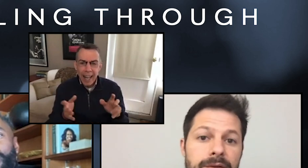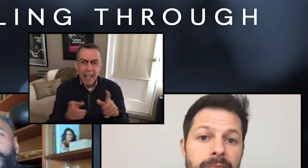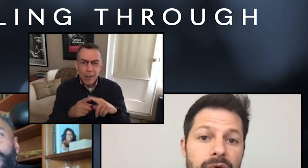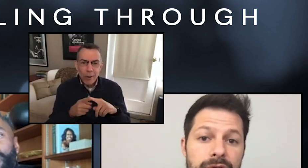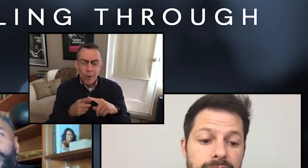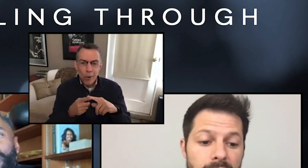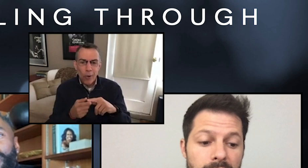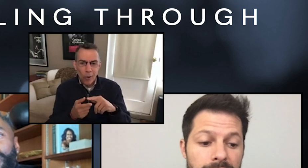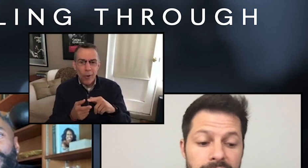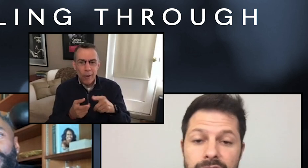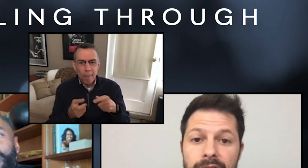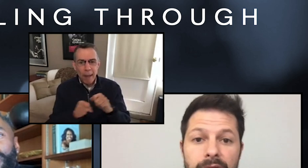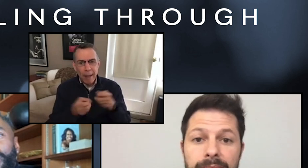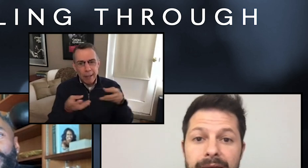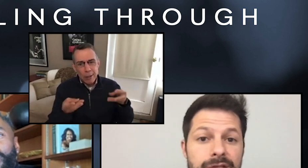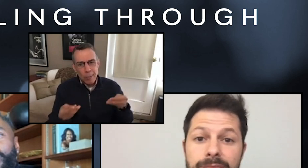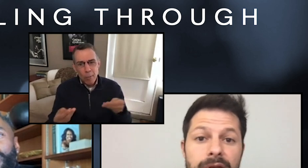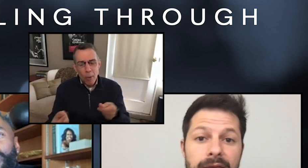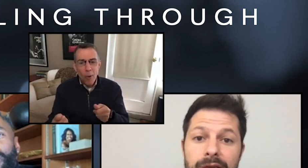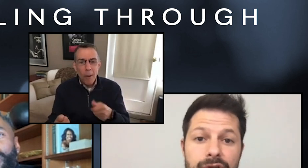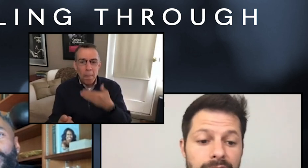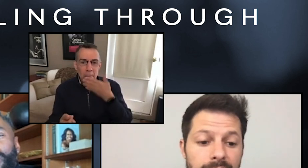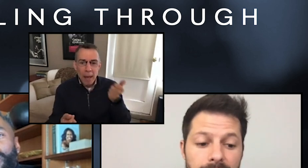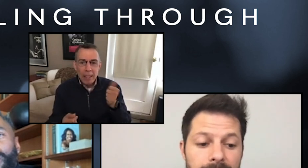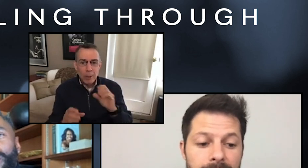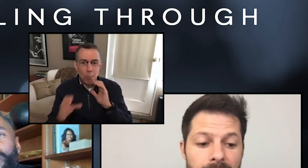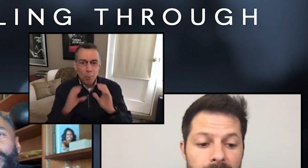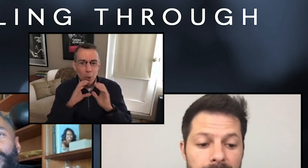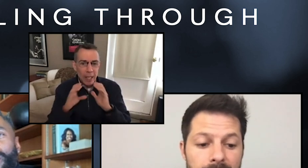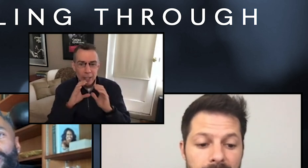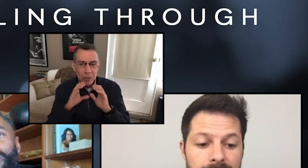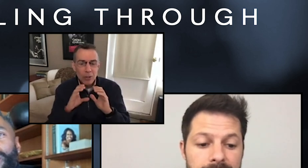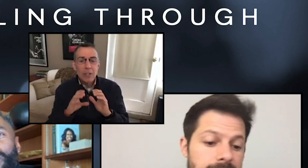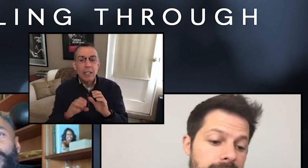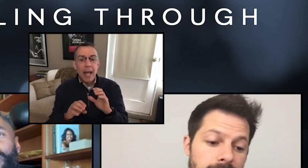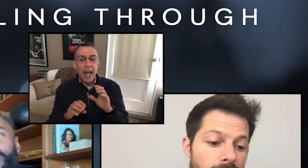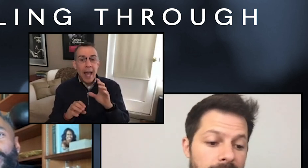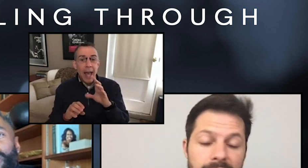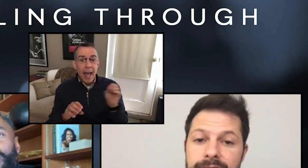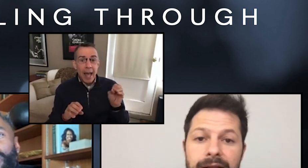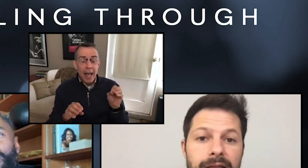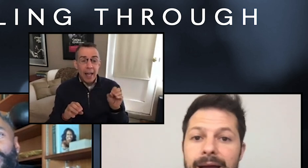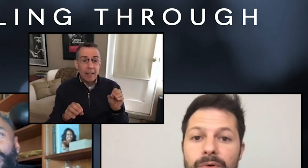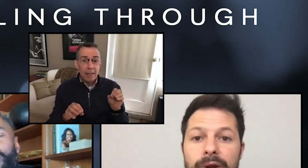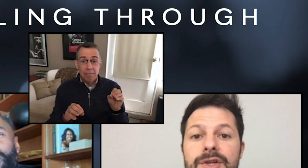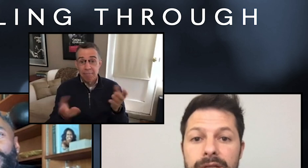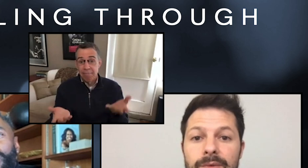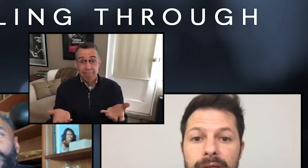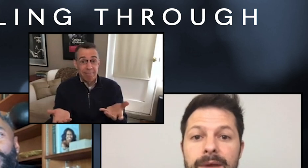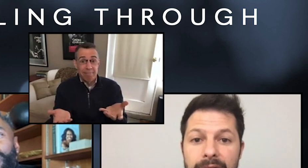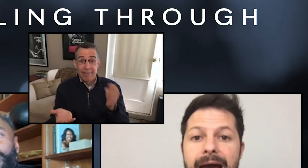most efficient and best communication. And, again, it's that collaboration that really made it happen.